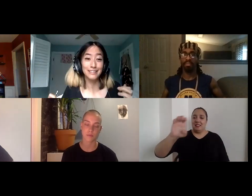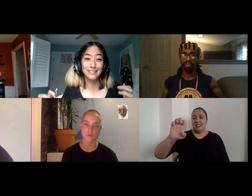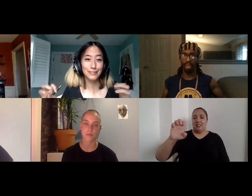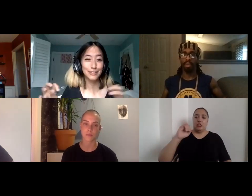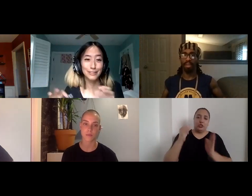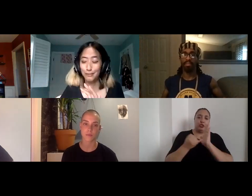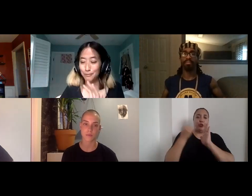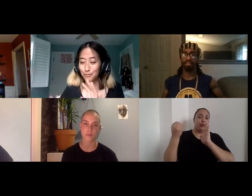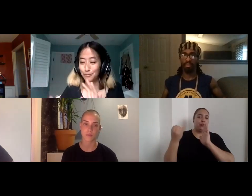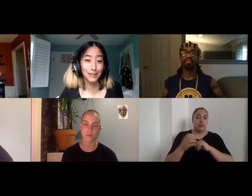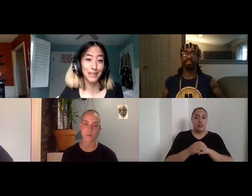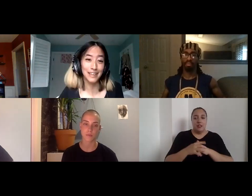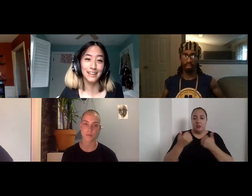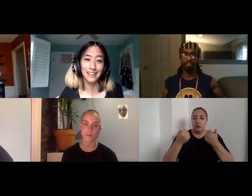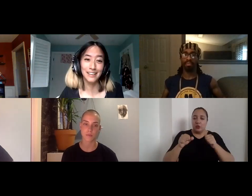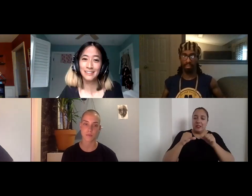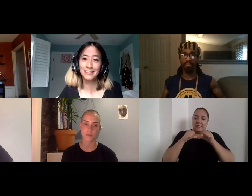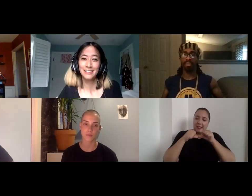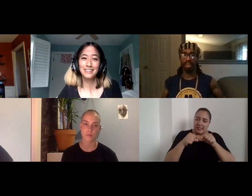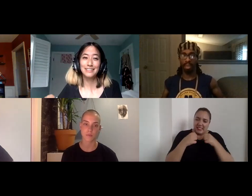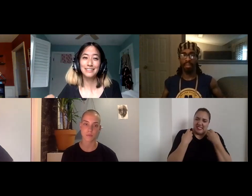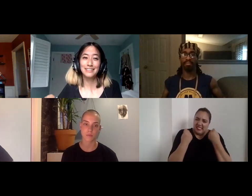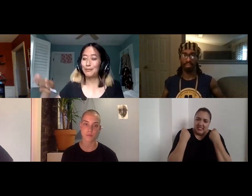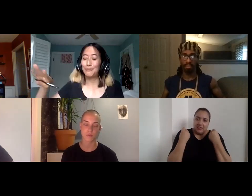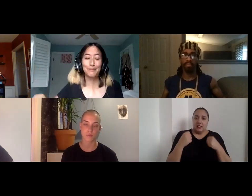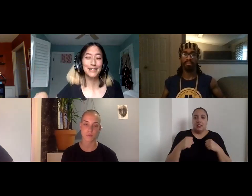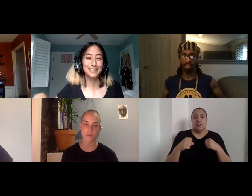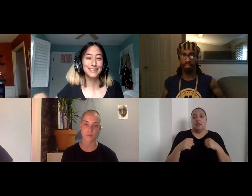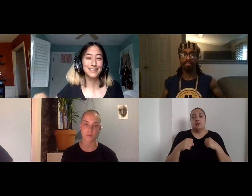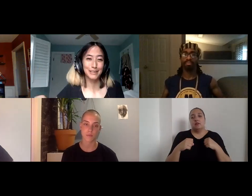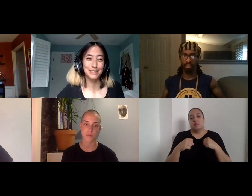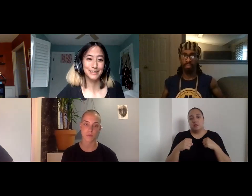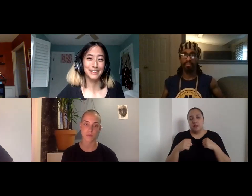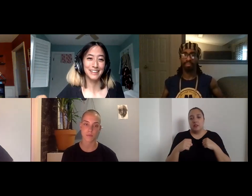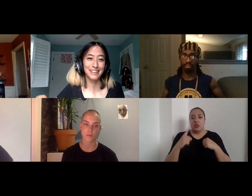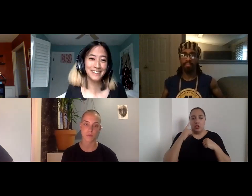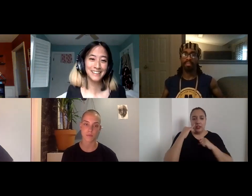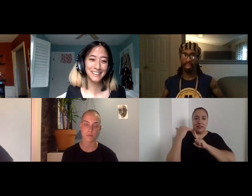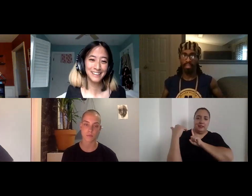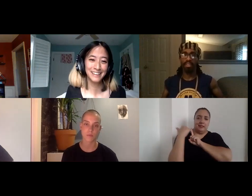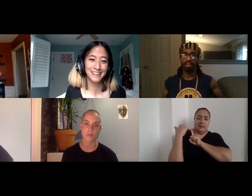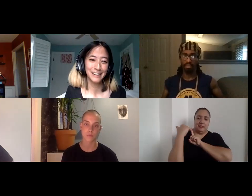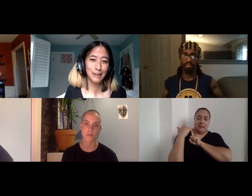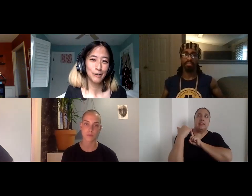and just like mark making to remind myself that I'm severe.